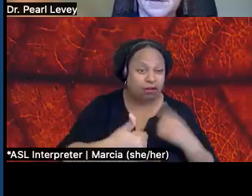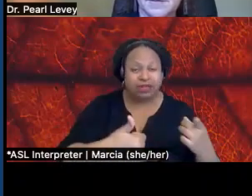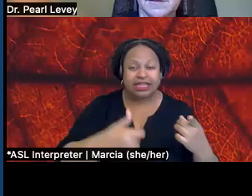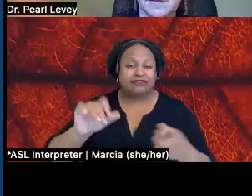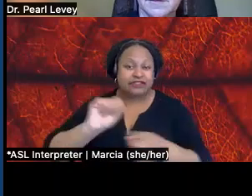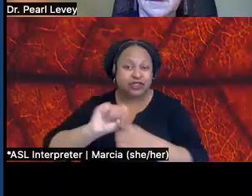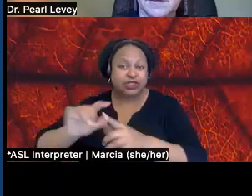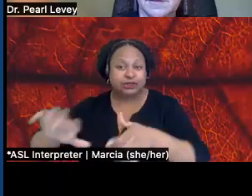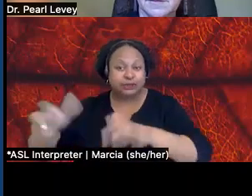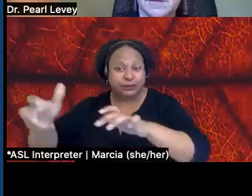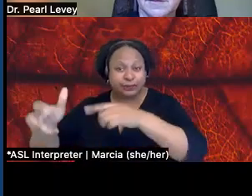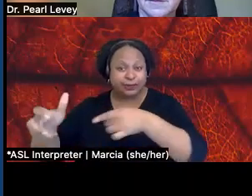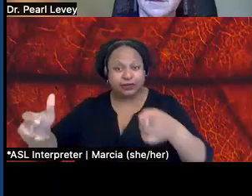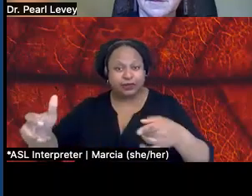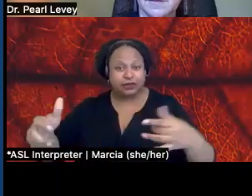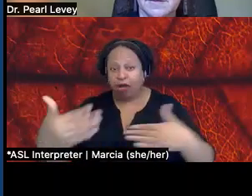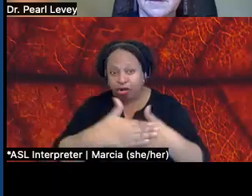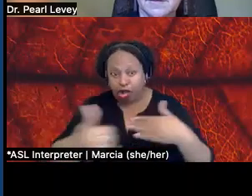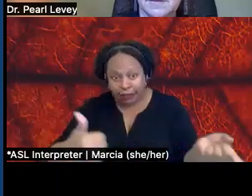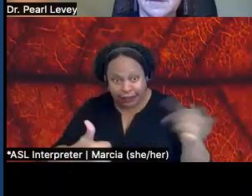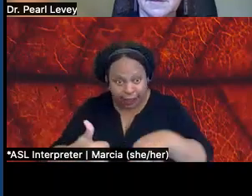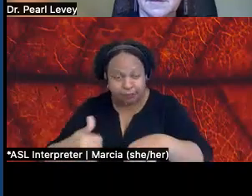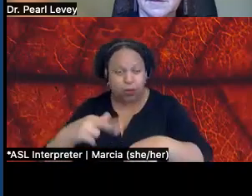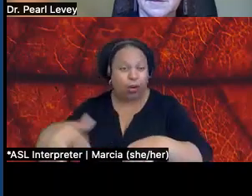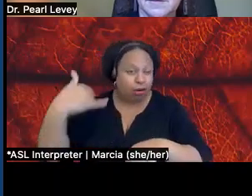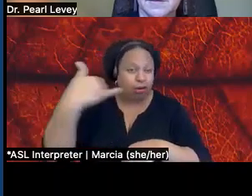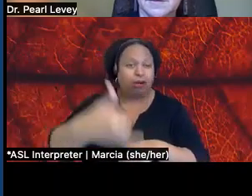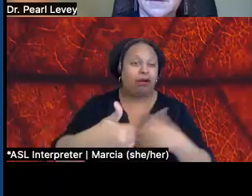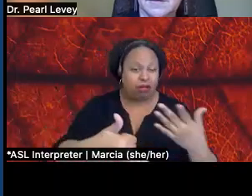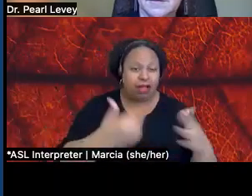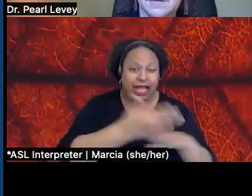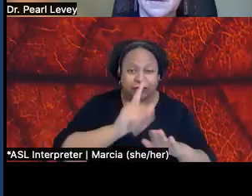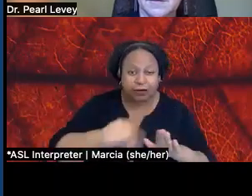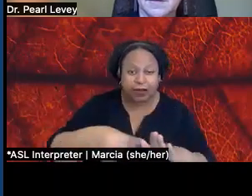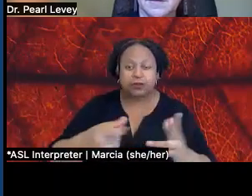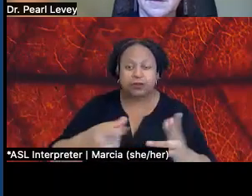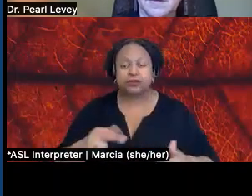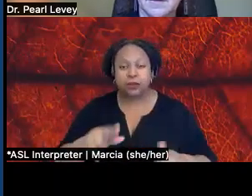but more importantly after hours, or working within the system when it's